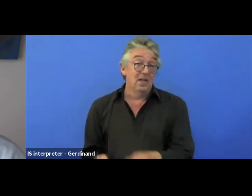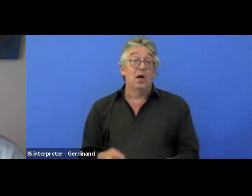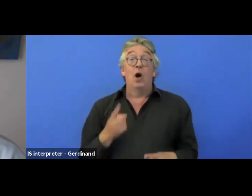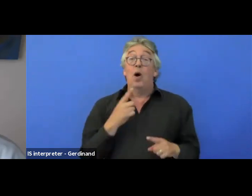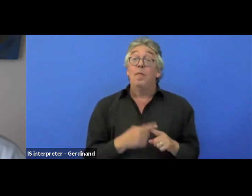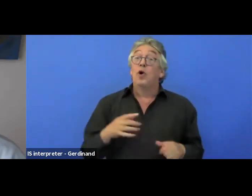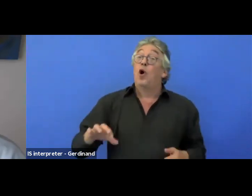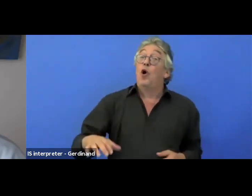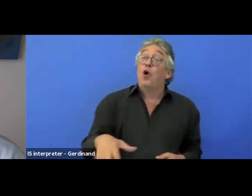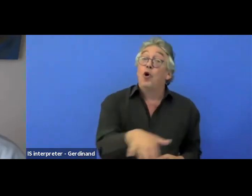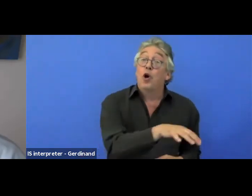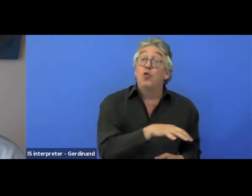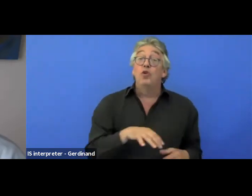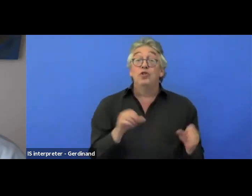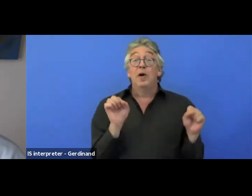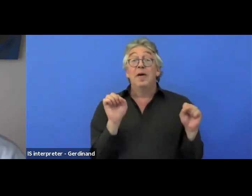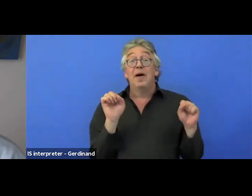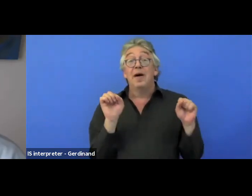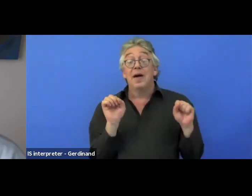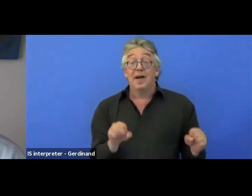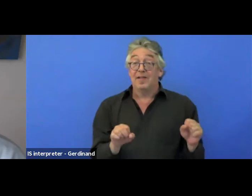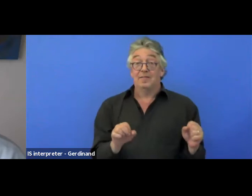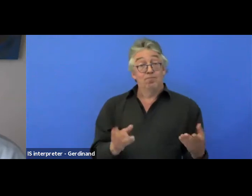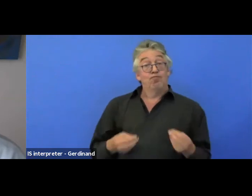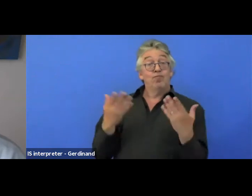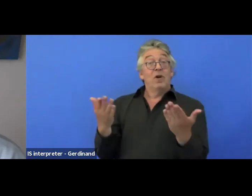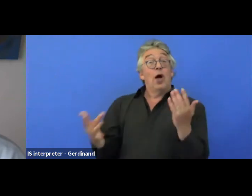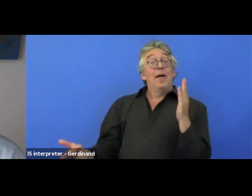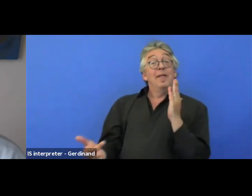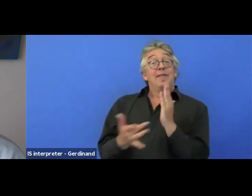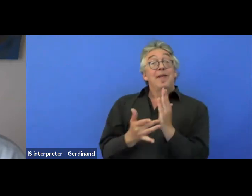to give political and technical support for standardisation activities.